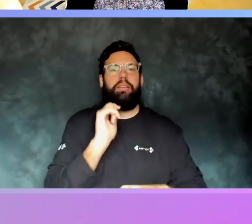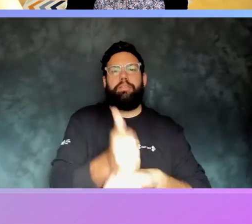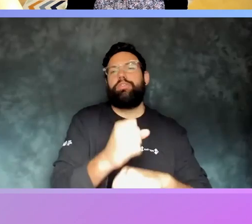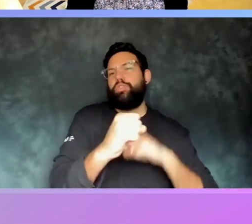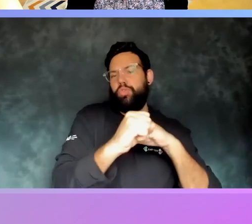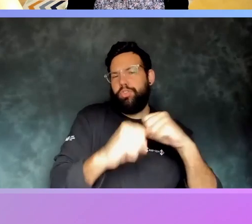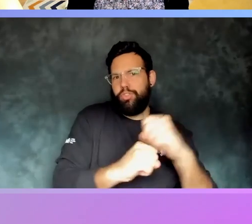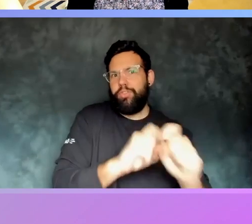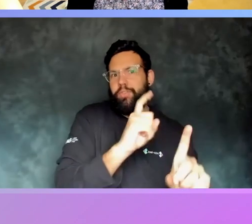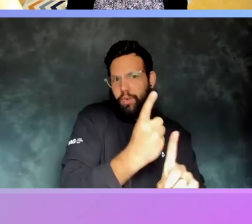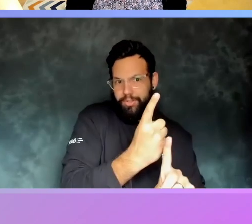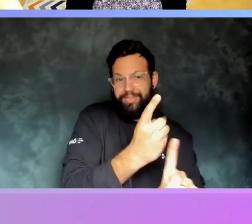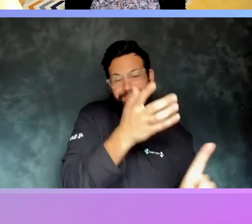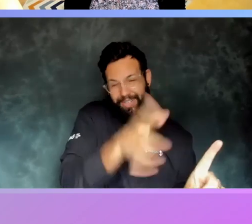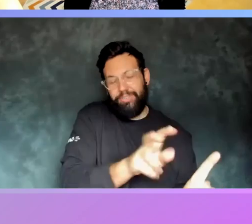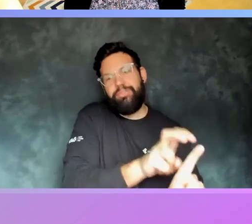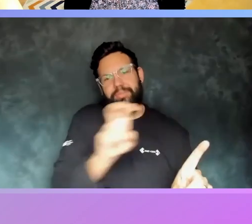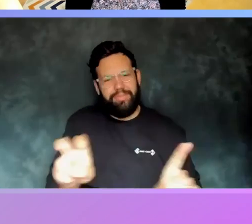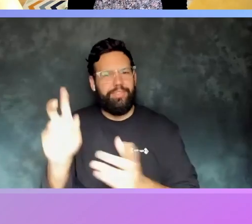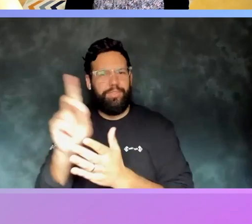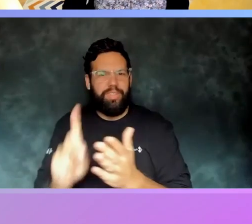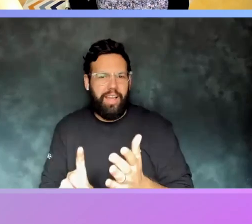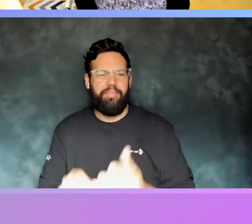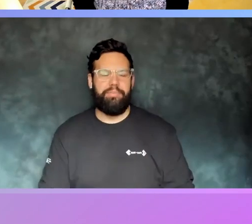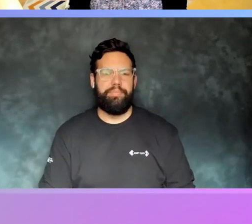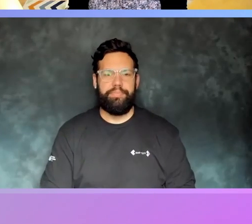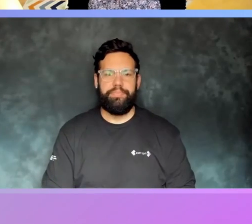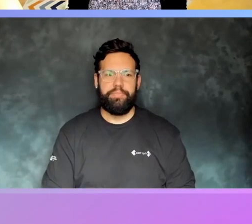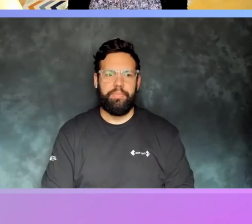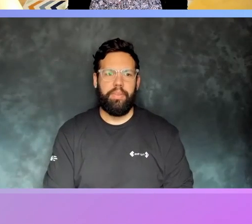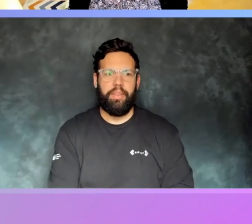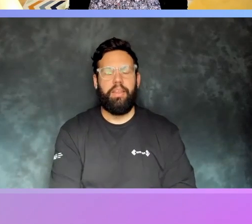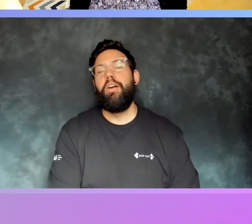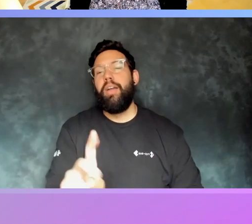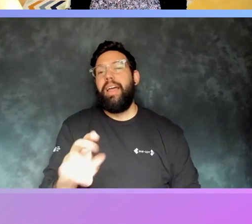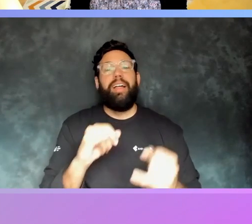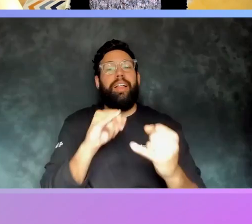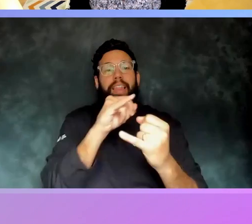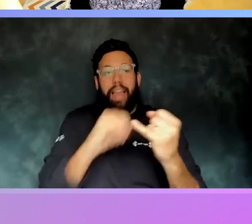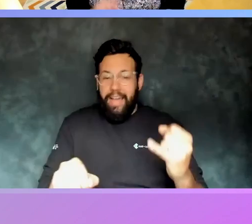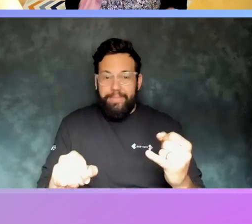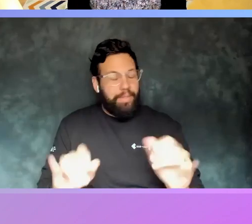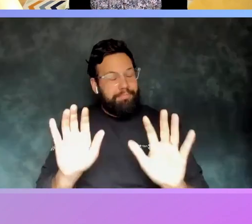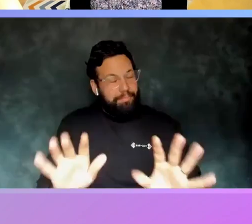particular page, taco recipe. Secondary to that are ingredients, steps, nutritional information